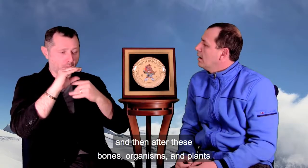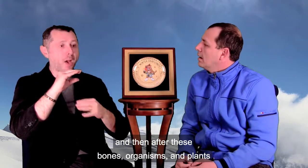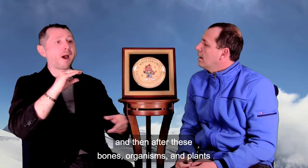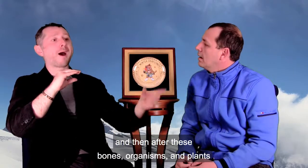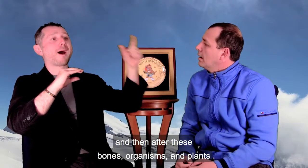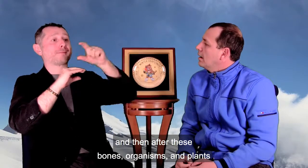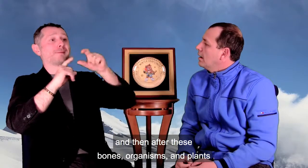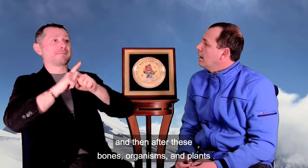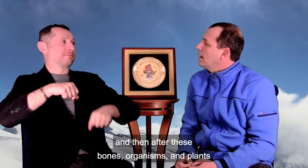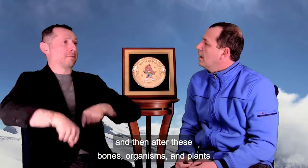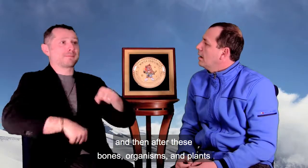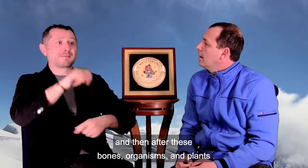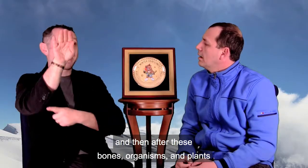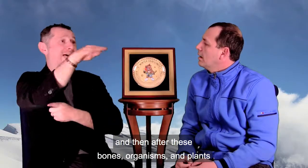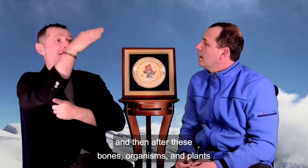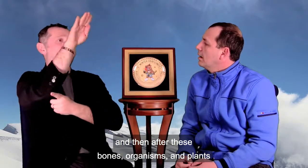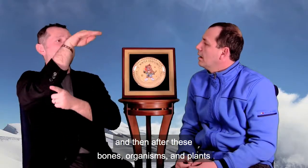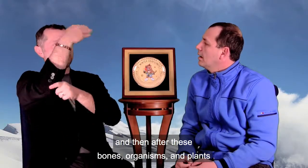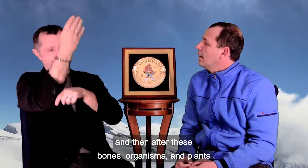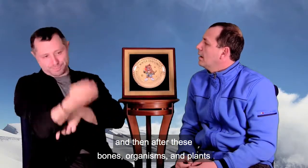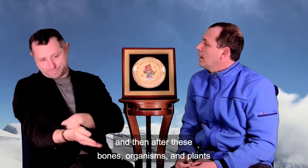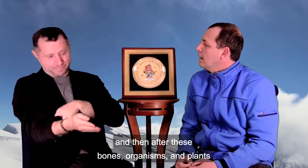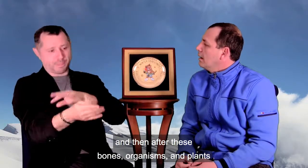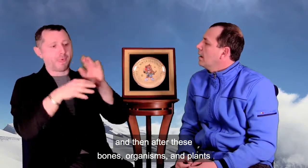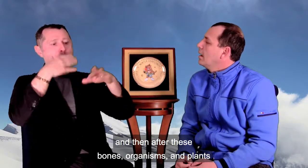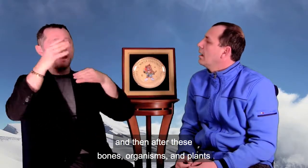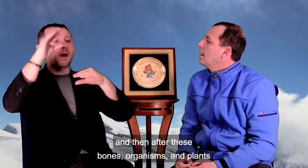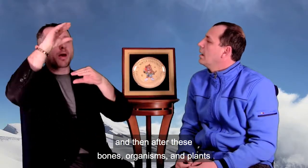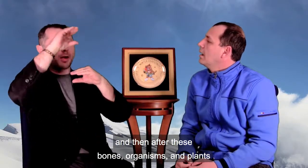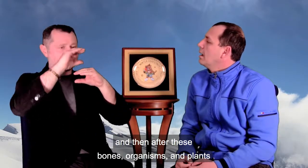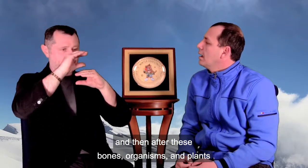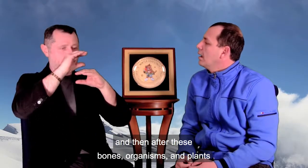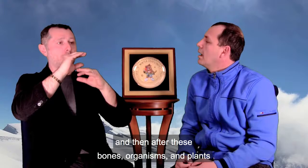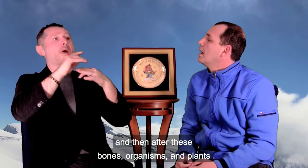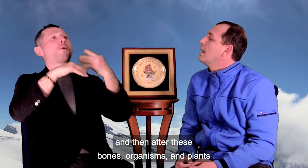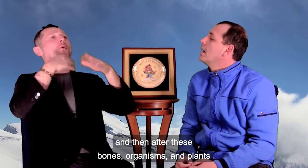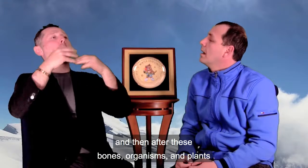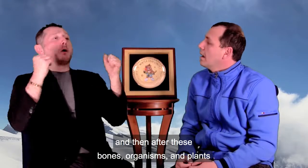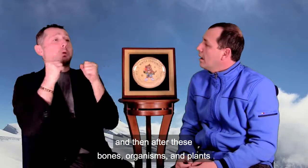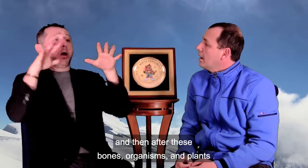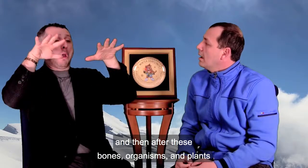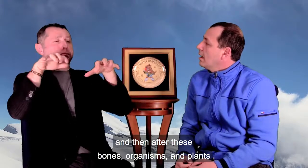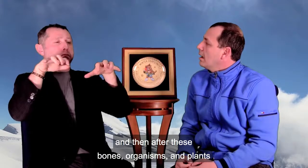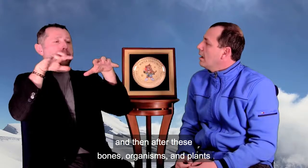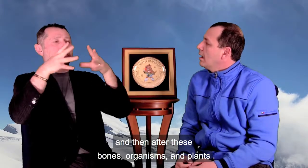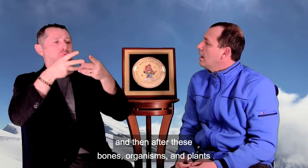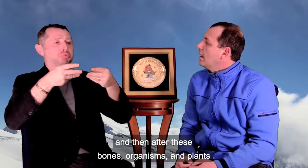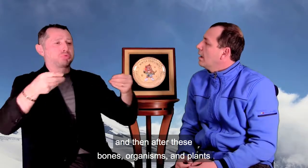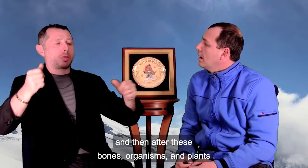and then after these bones, organisms, and plants